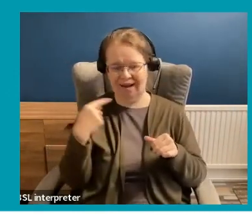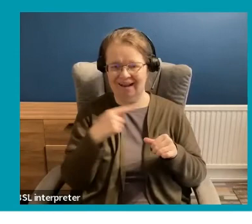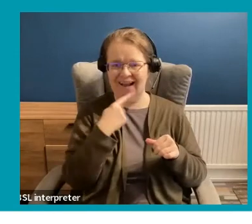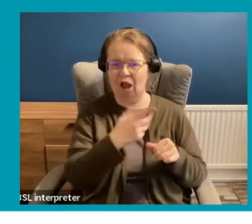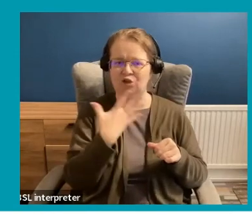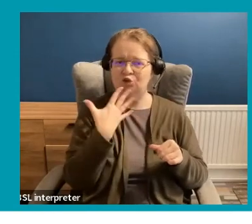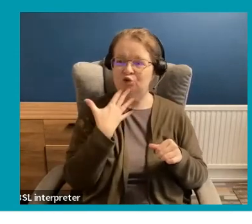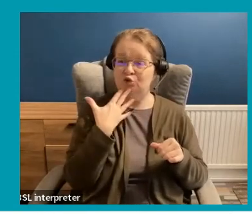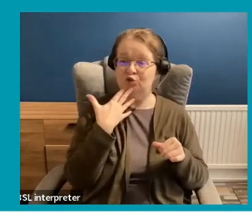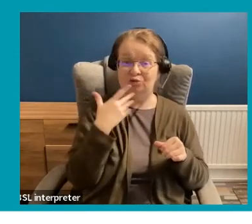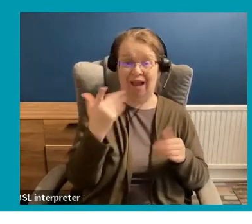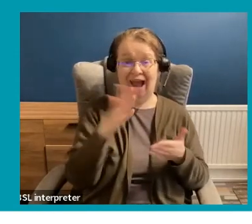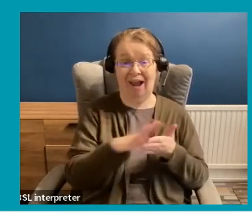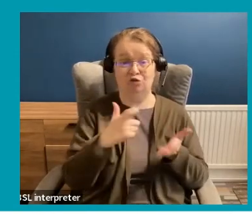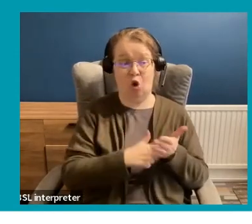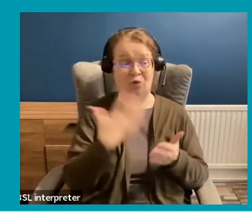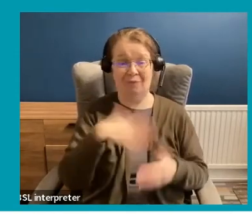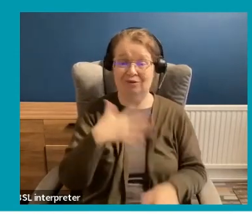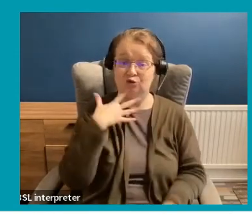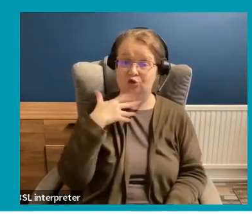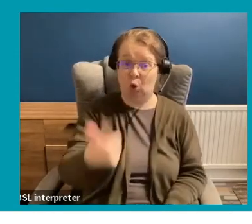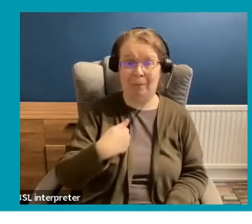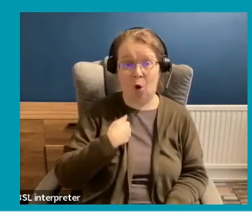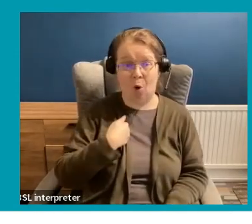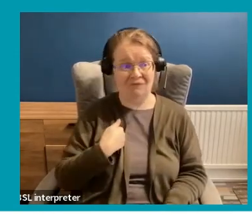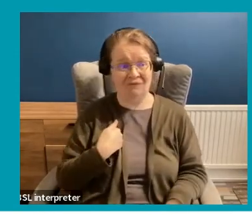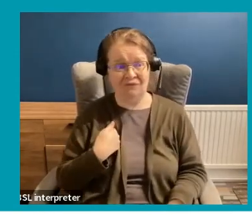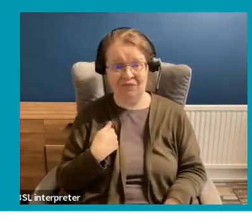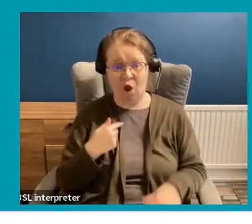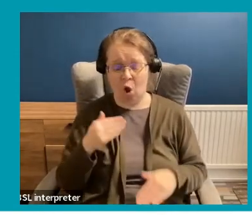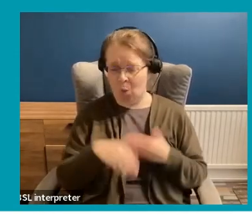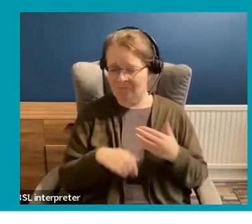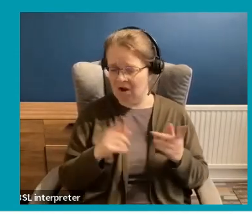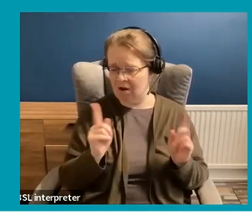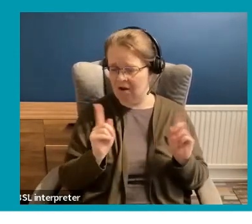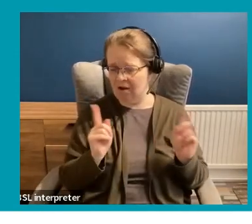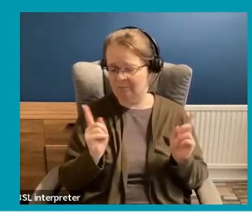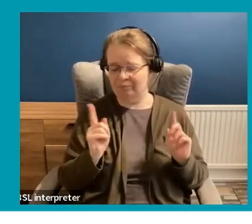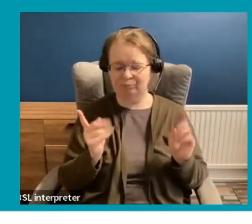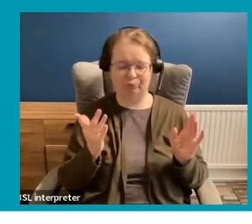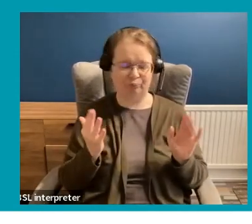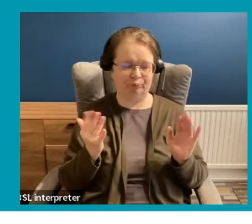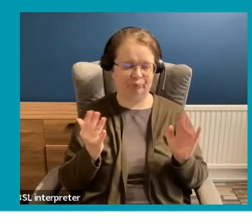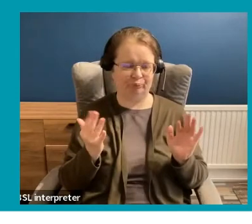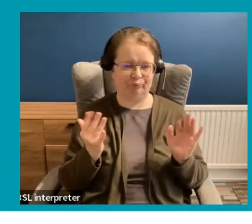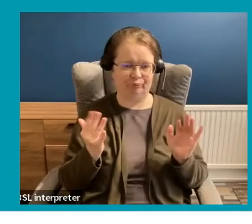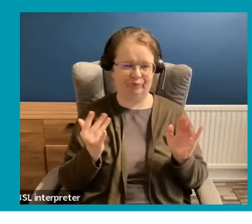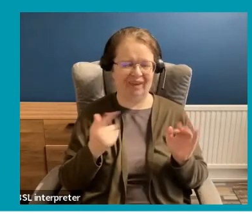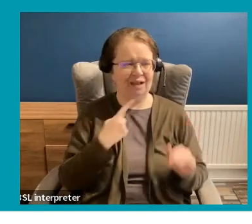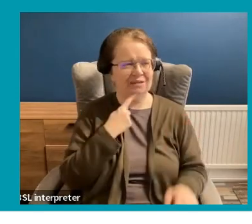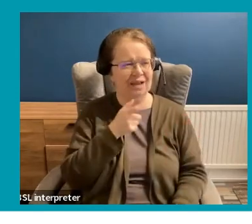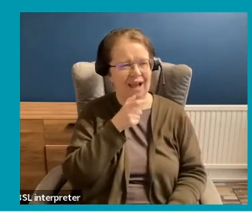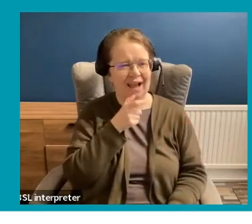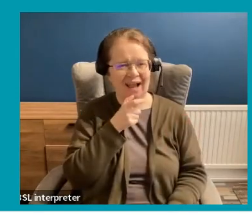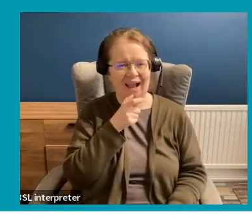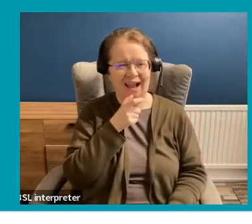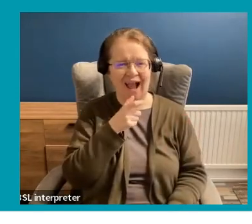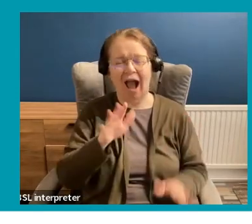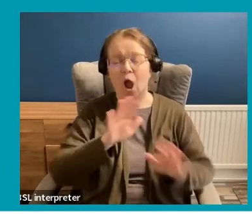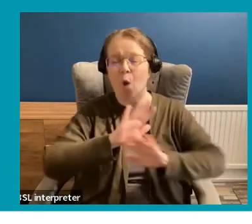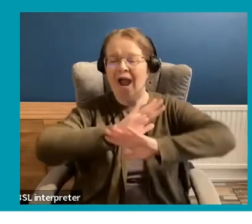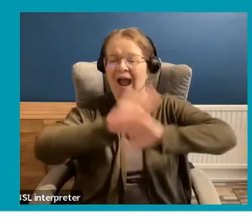the HR department for saying hey guys to the team.